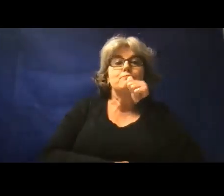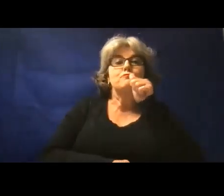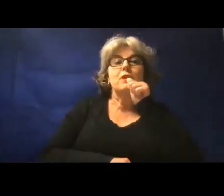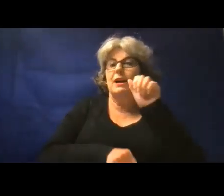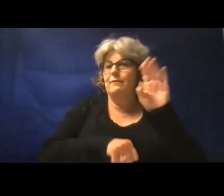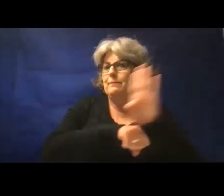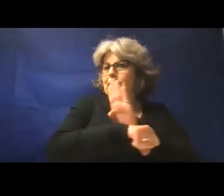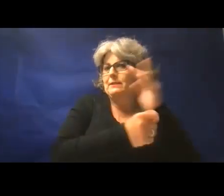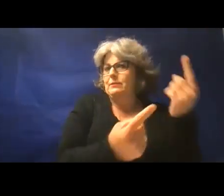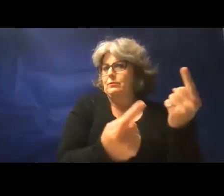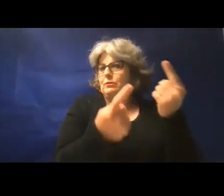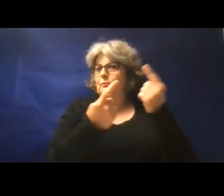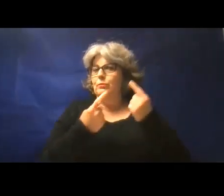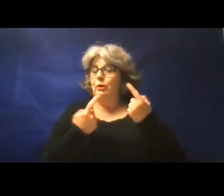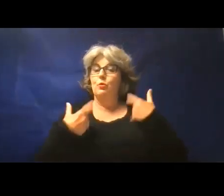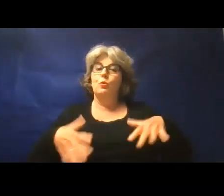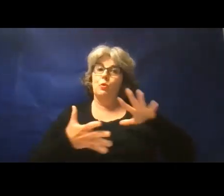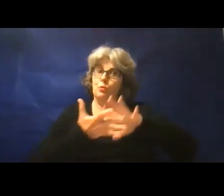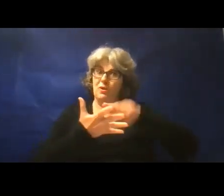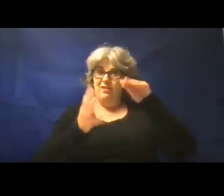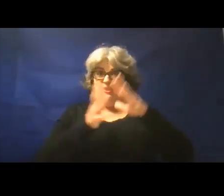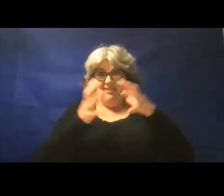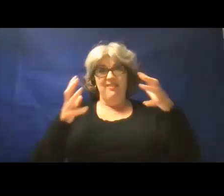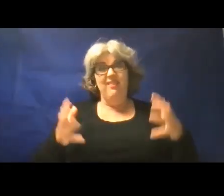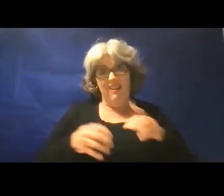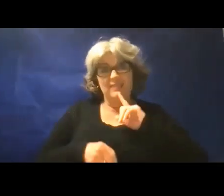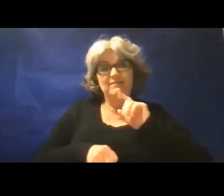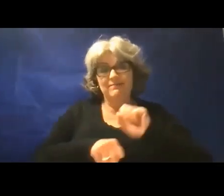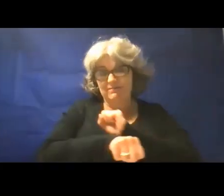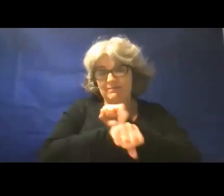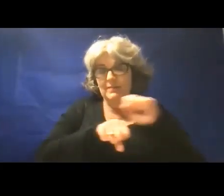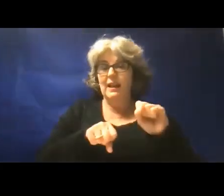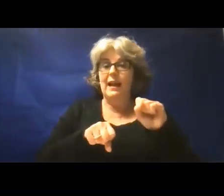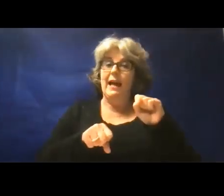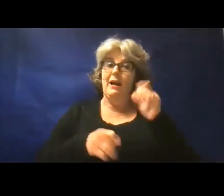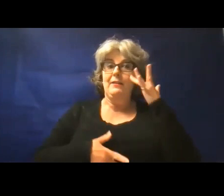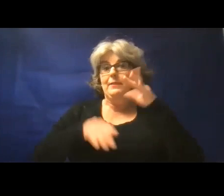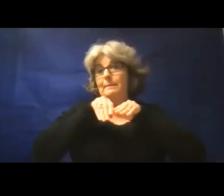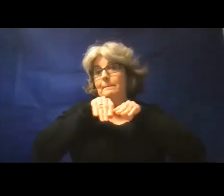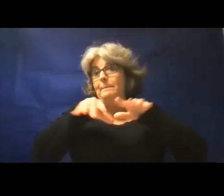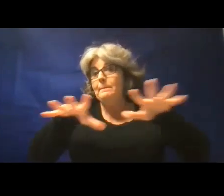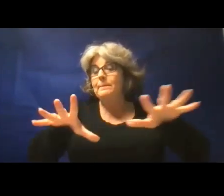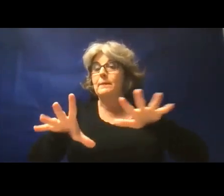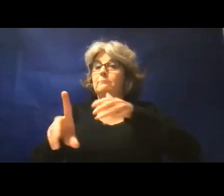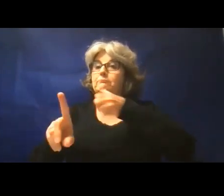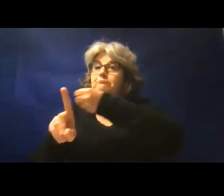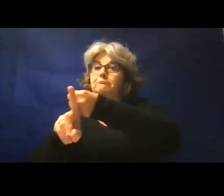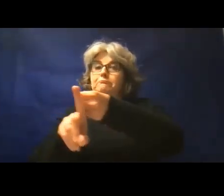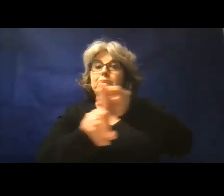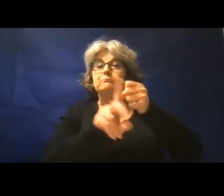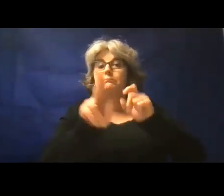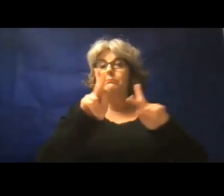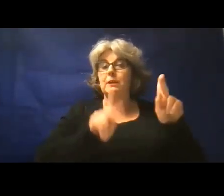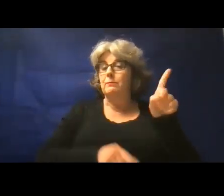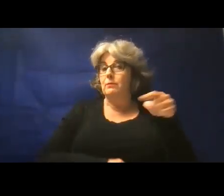and we learned a lot about how the pandemic can affect people not not just uh in terms of the